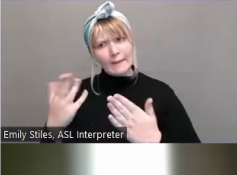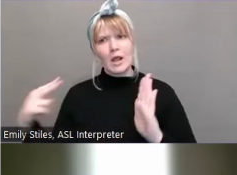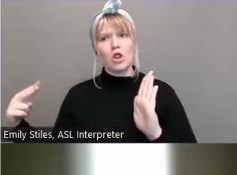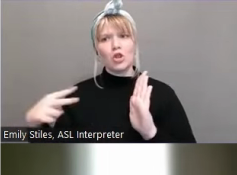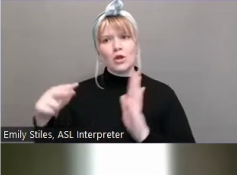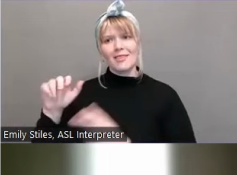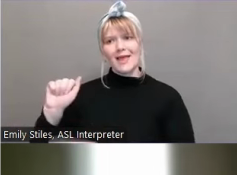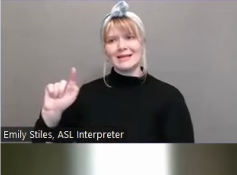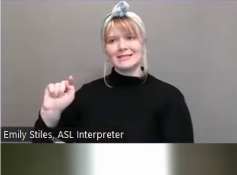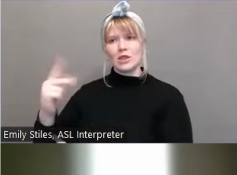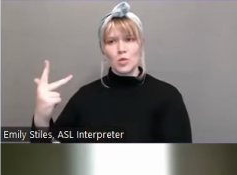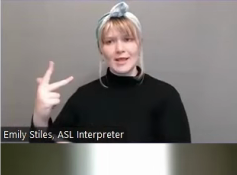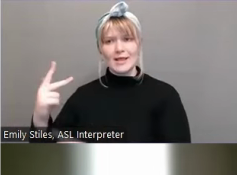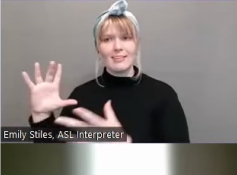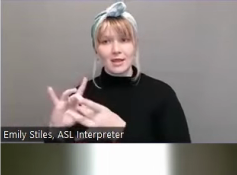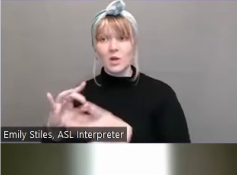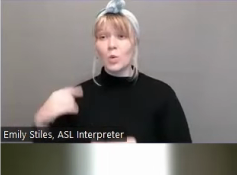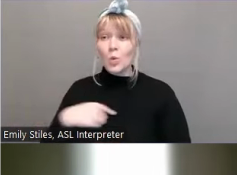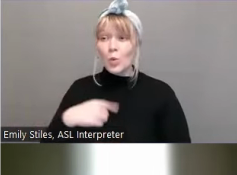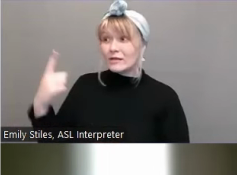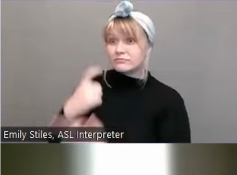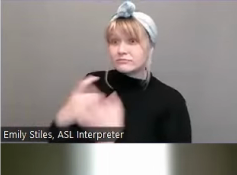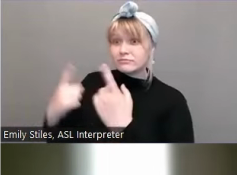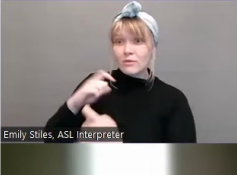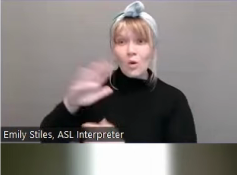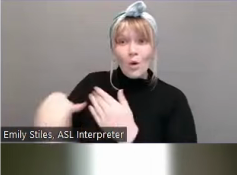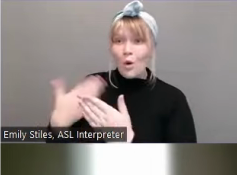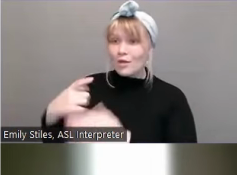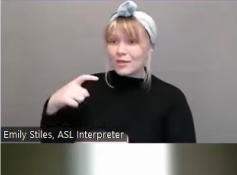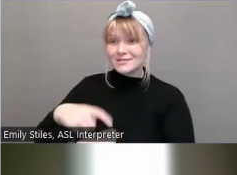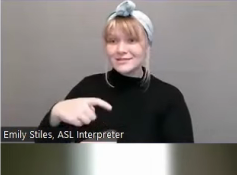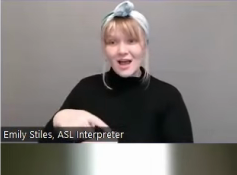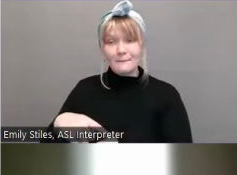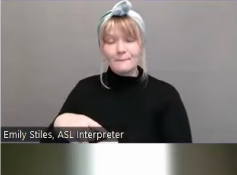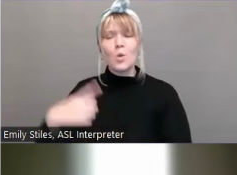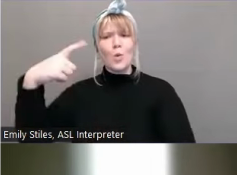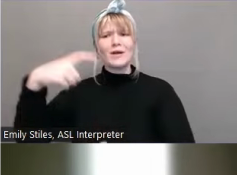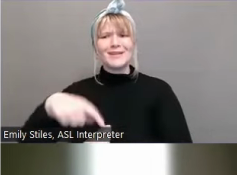We get questions all the time, I literally got a question yesterday from someone in New Jersey asking where there program was.